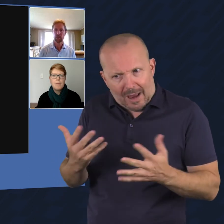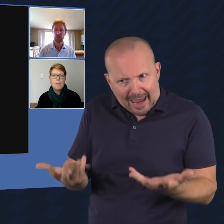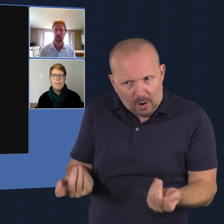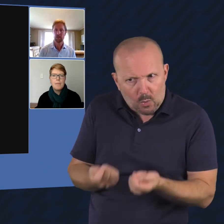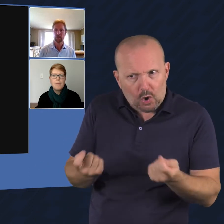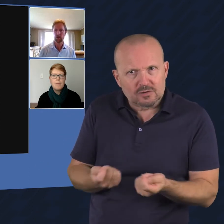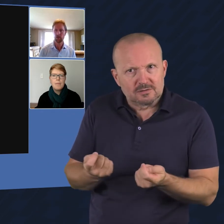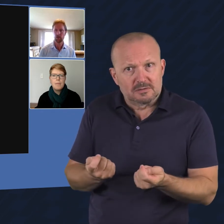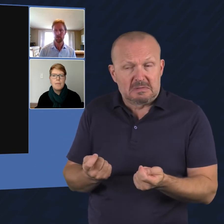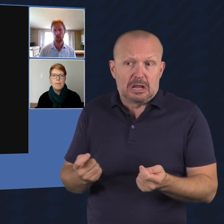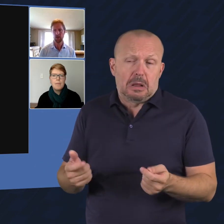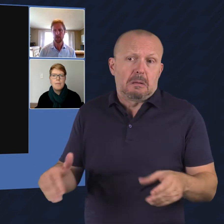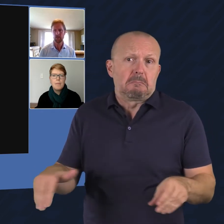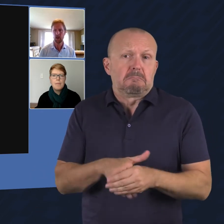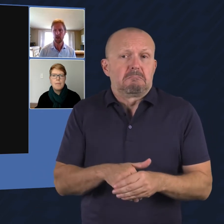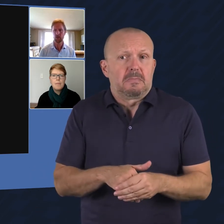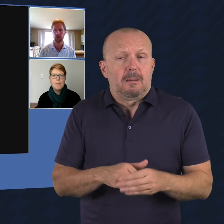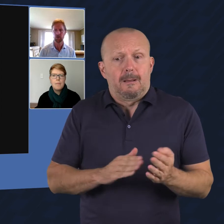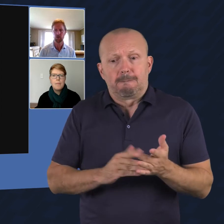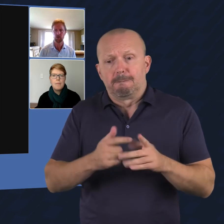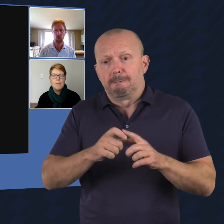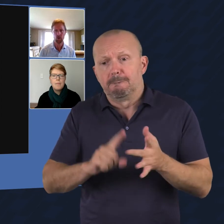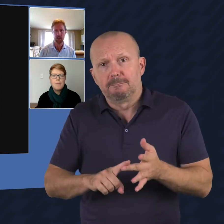These include importing MIDI files into score writer programs